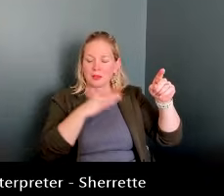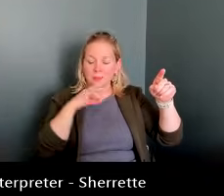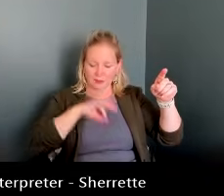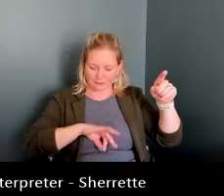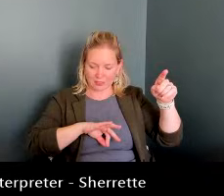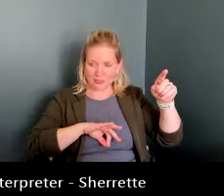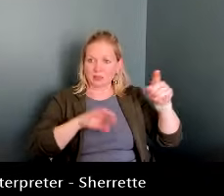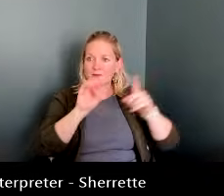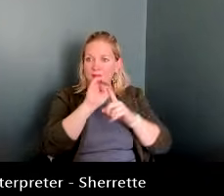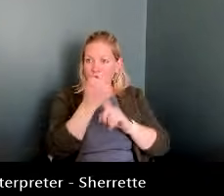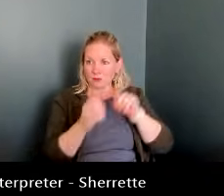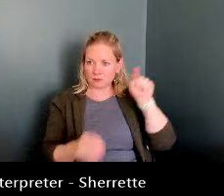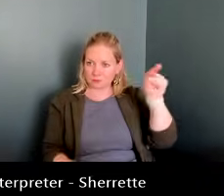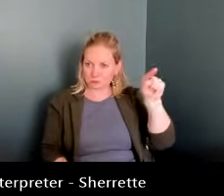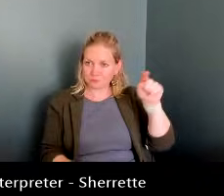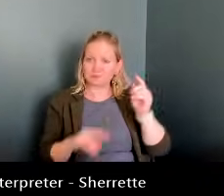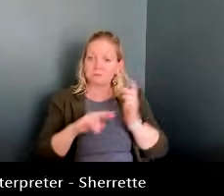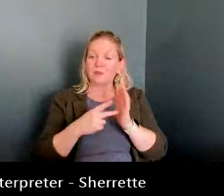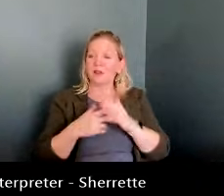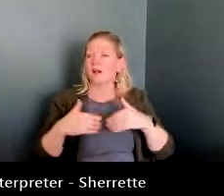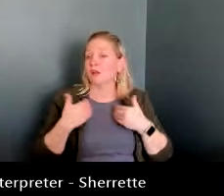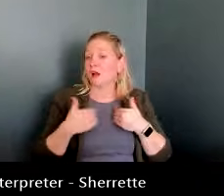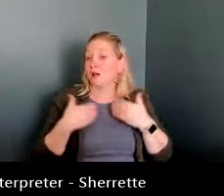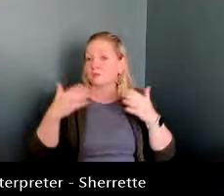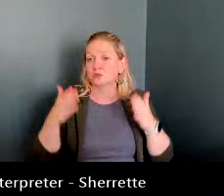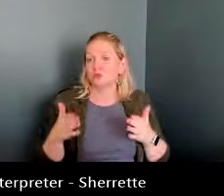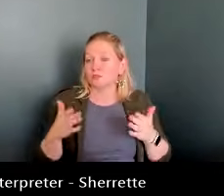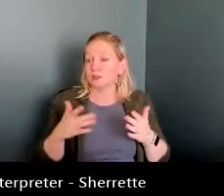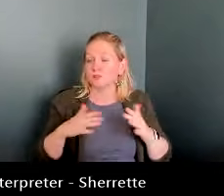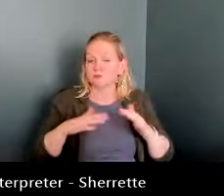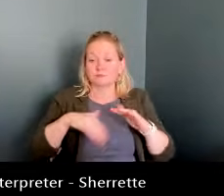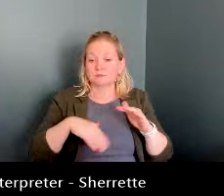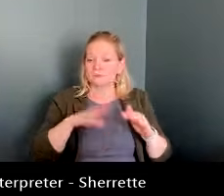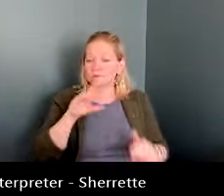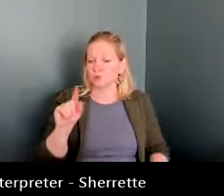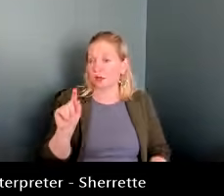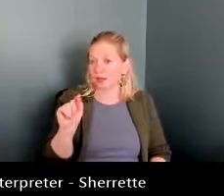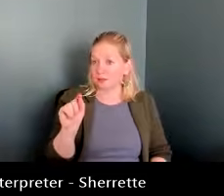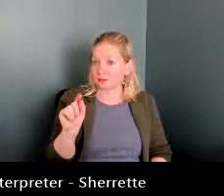younger person -- maybe even before the age of 12 -- a younger person has